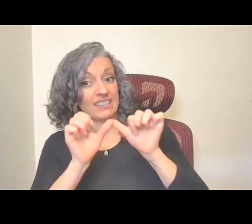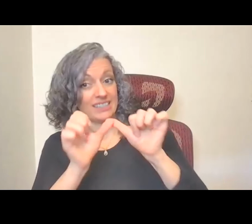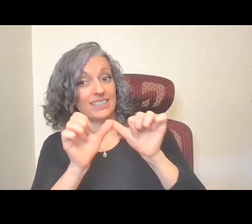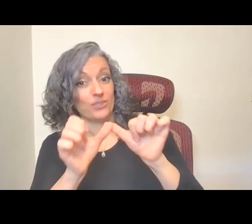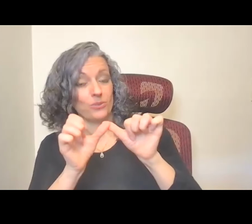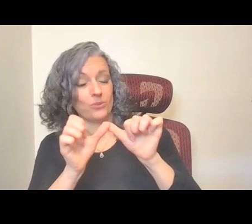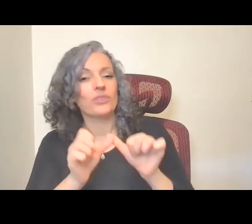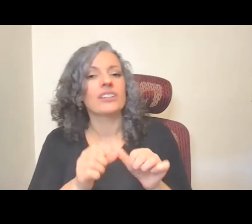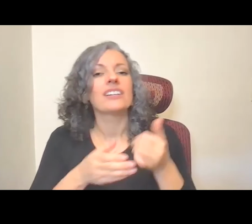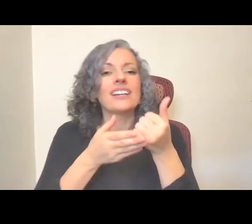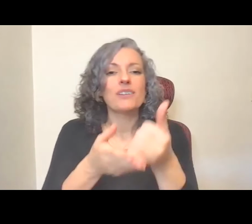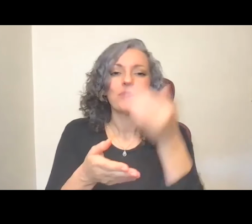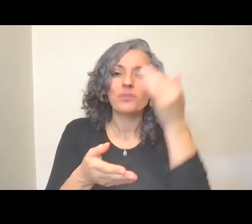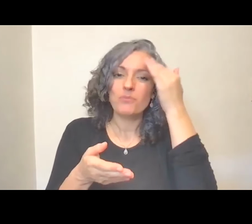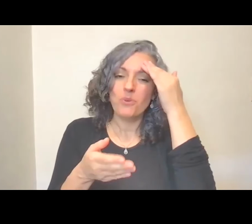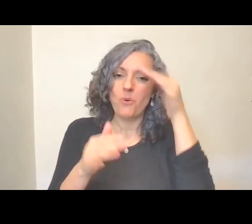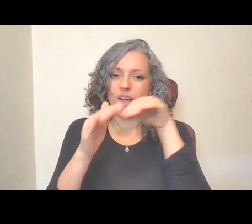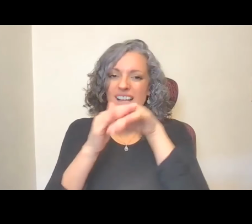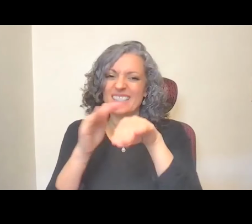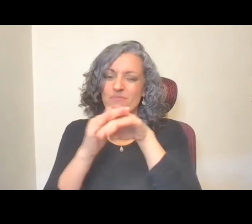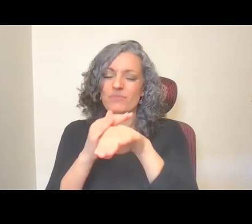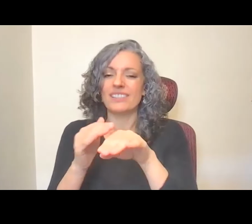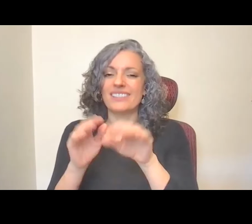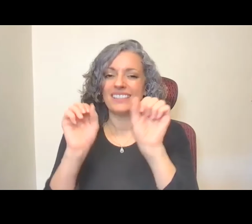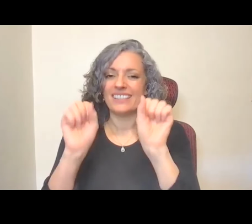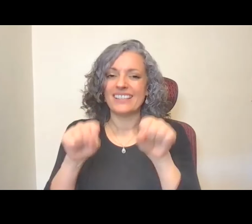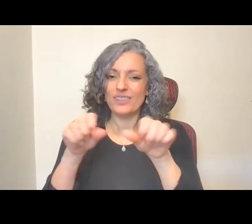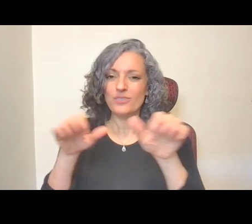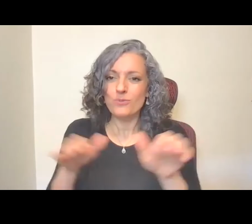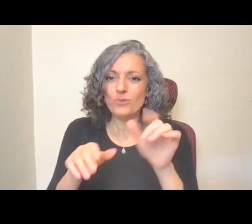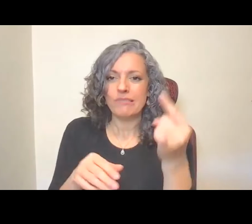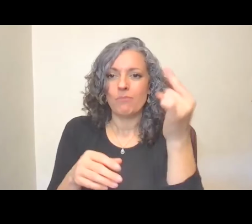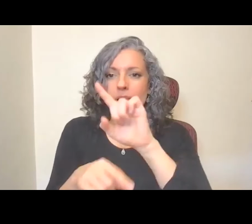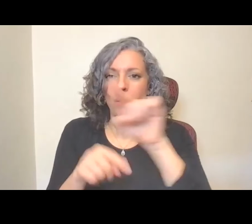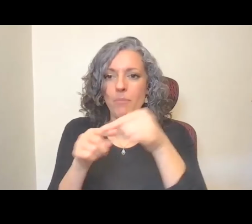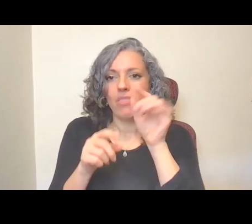about accessibility and be able to do something about that. Also communicate with other designers